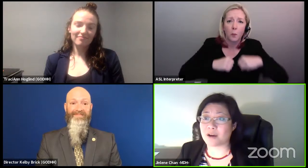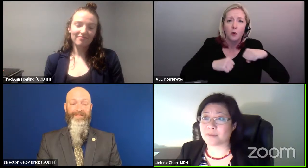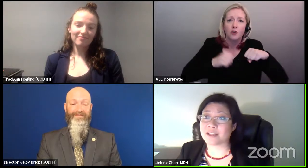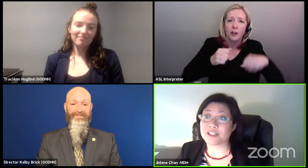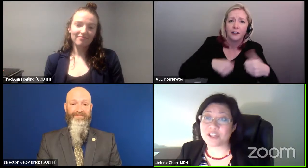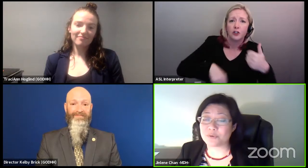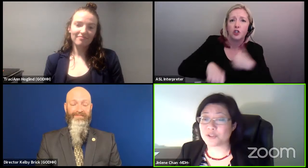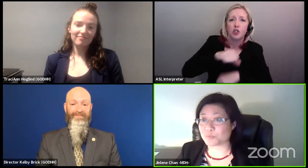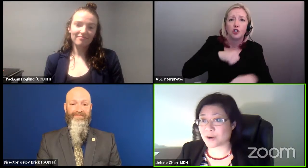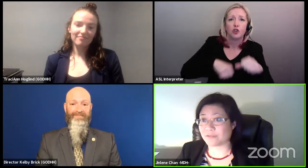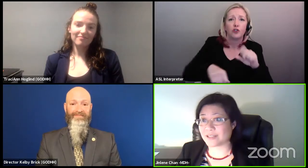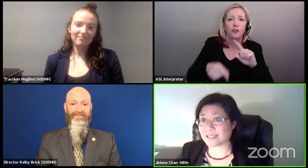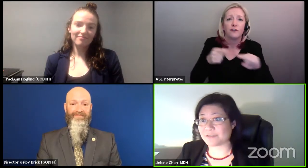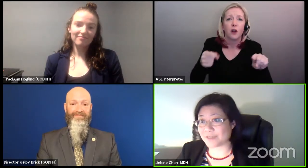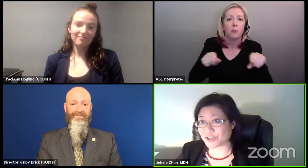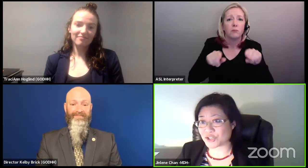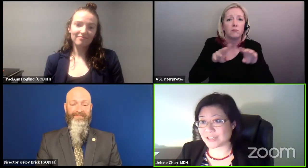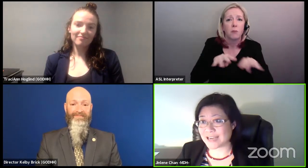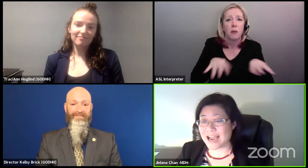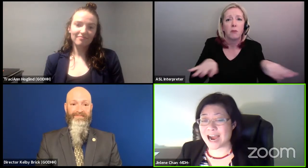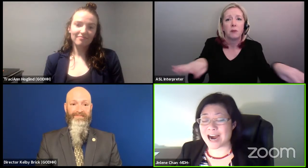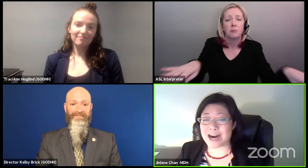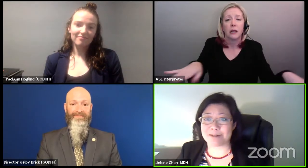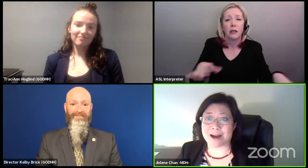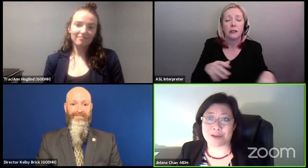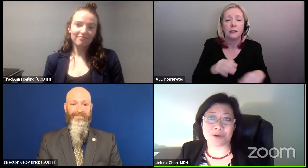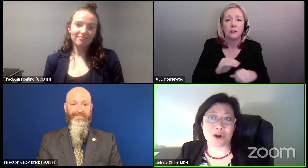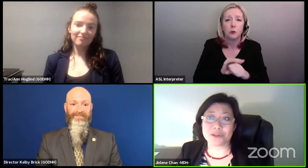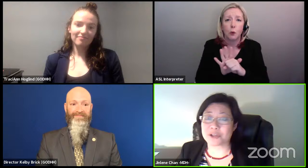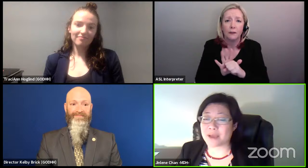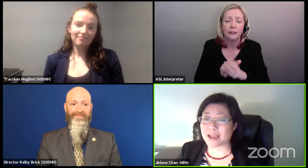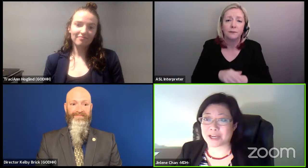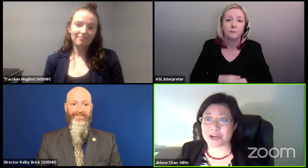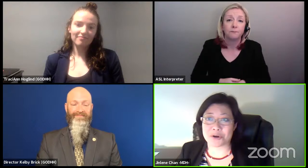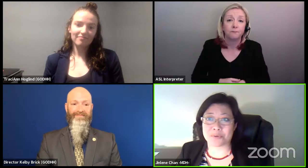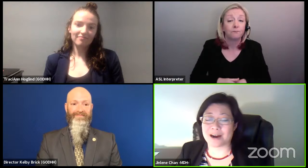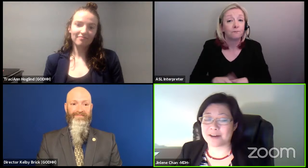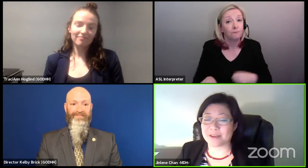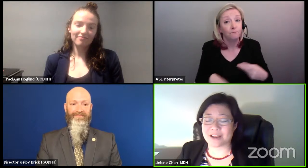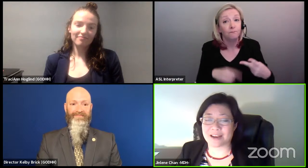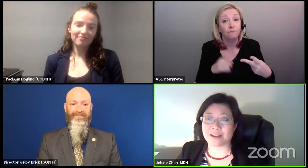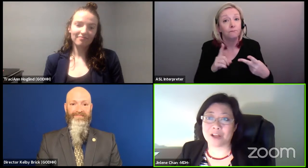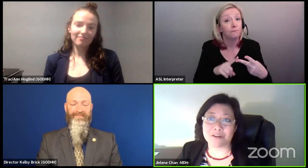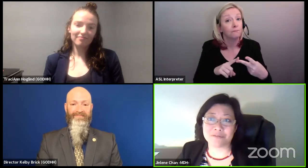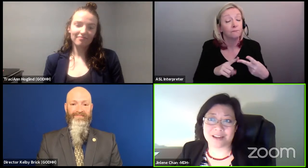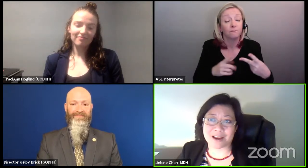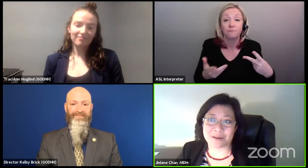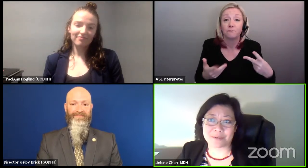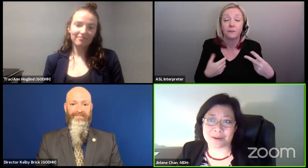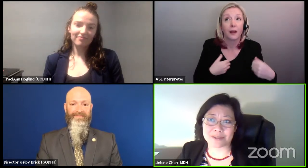continued spread of this infection. I would also echo ‑‑ and I loved ‑‑ I was